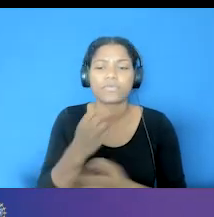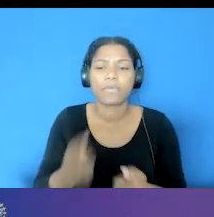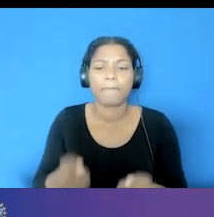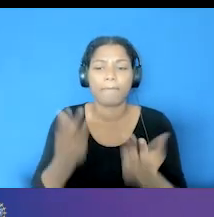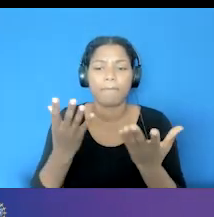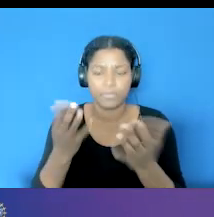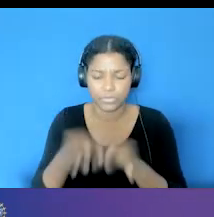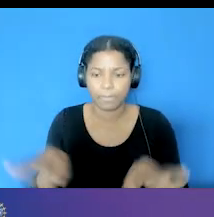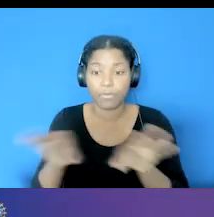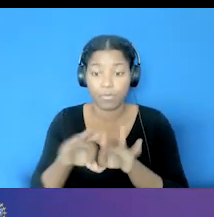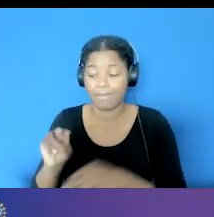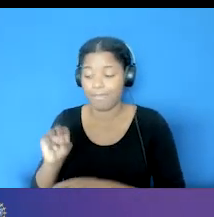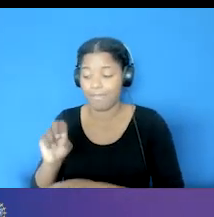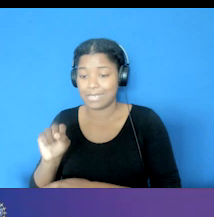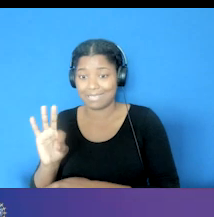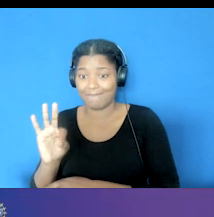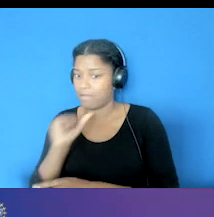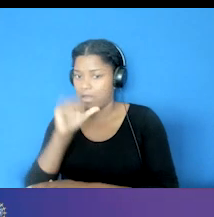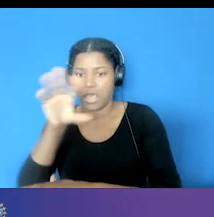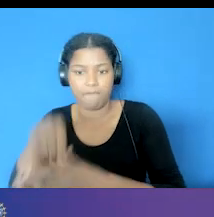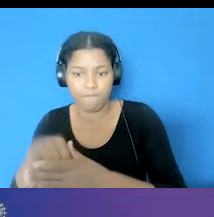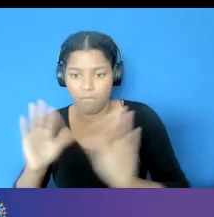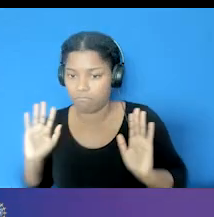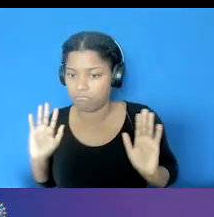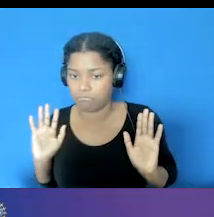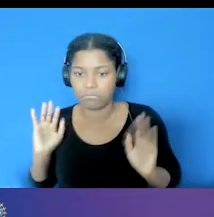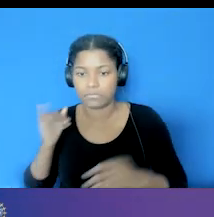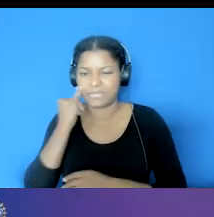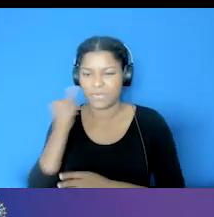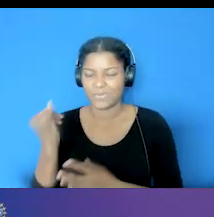NSF does not get involved if there are any discrepancies whatsoever in terms